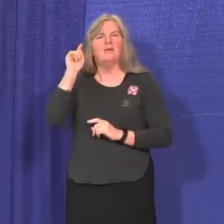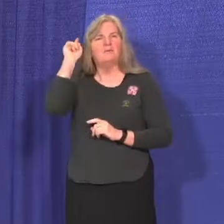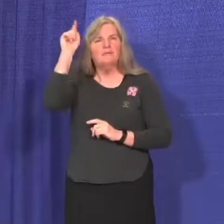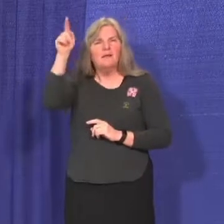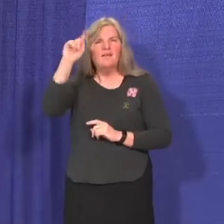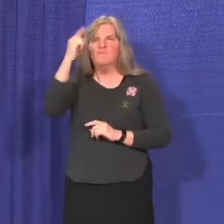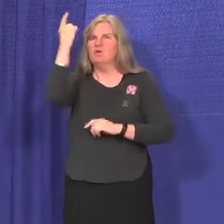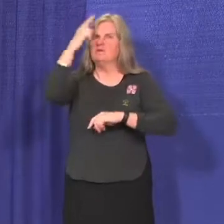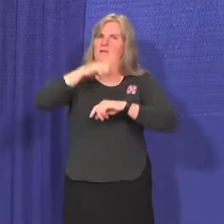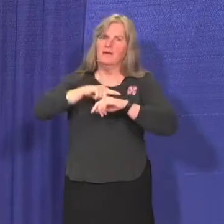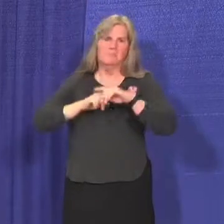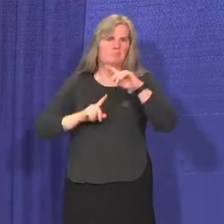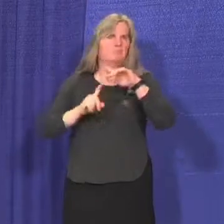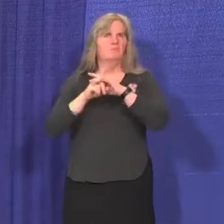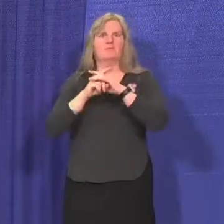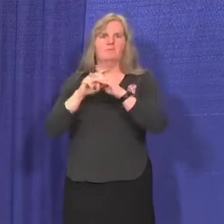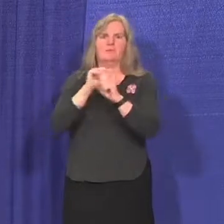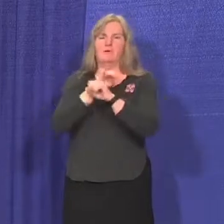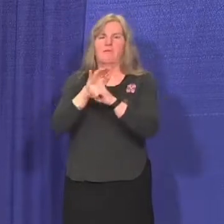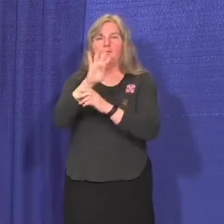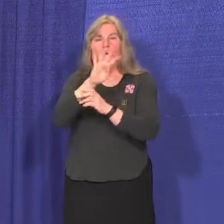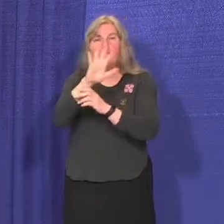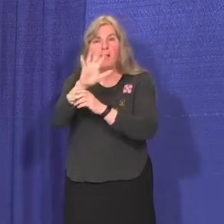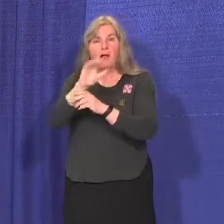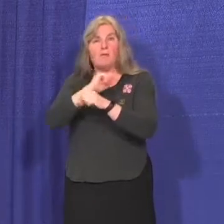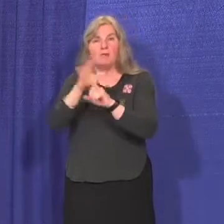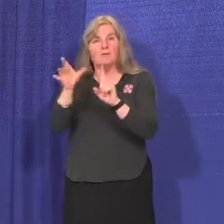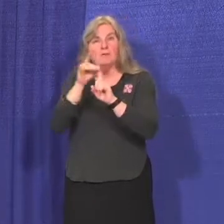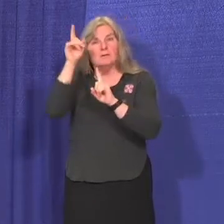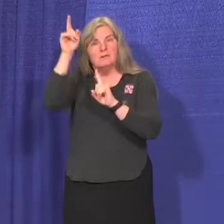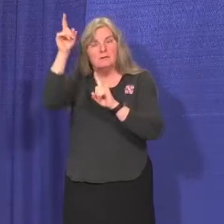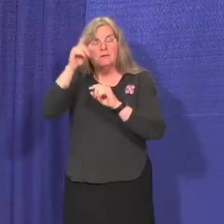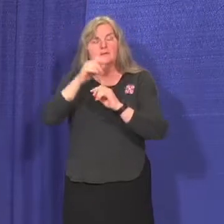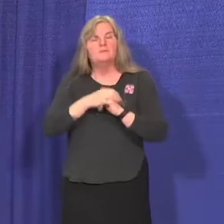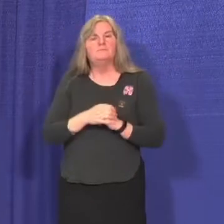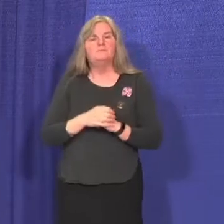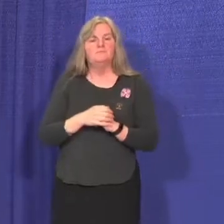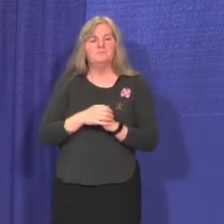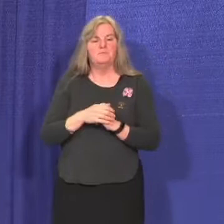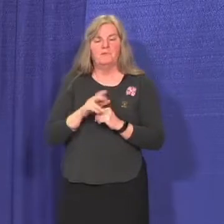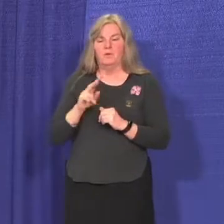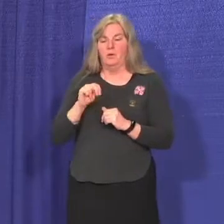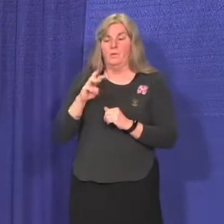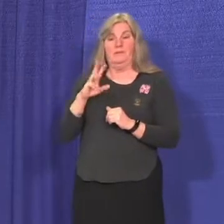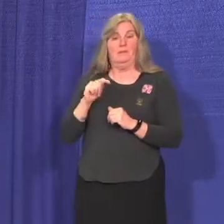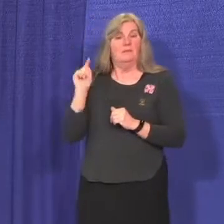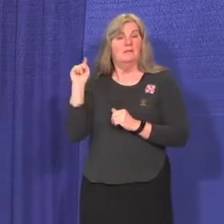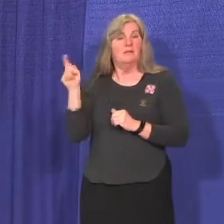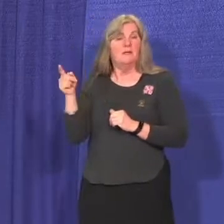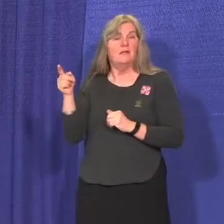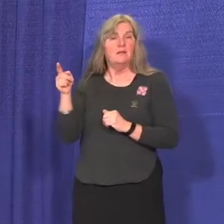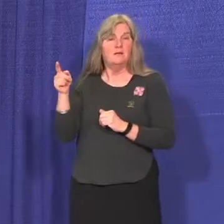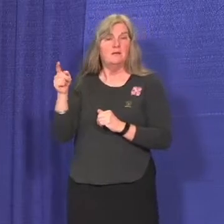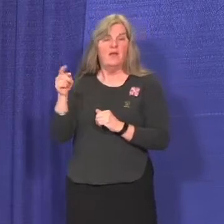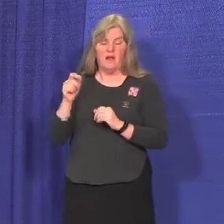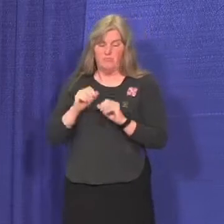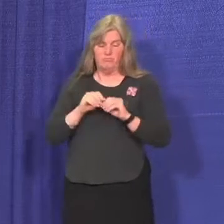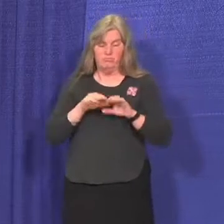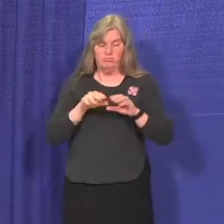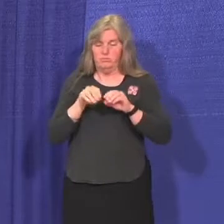disease and we know from events and other jurisdictions how quickly positive situations can change.